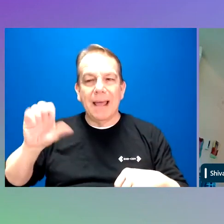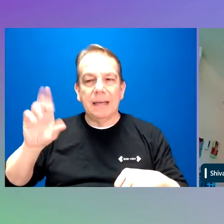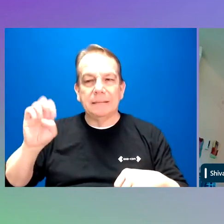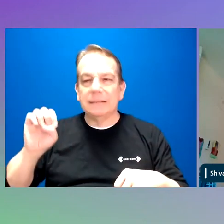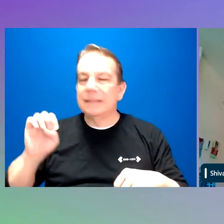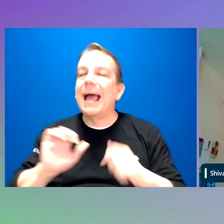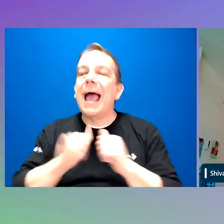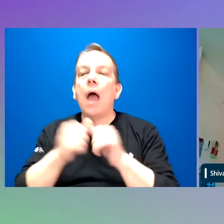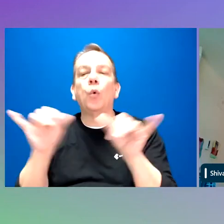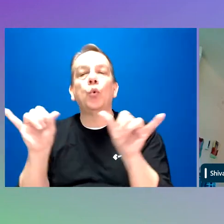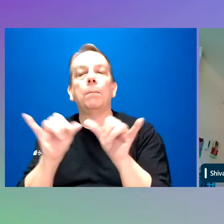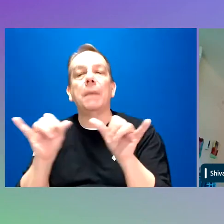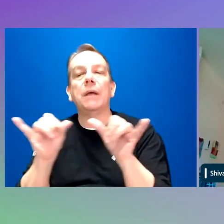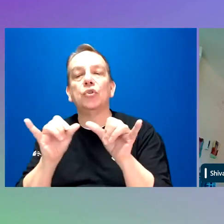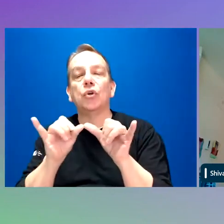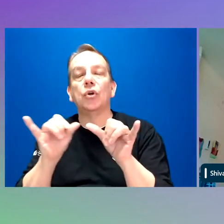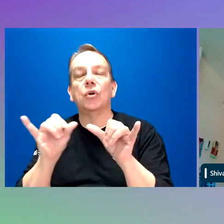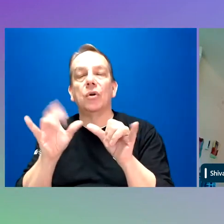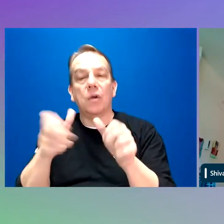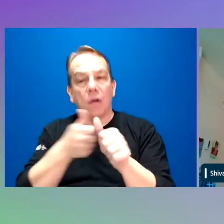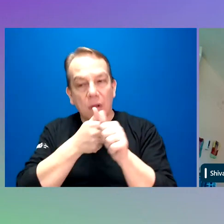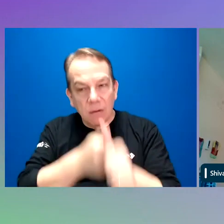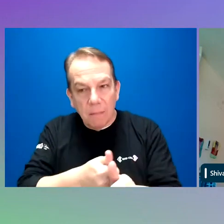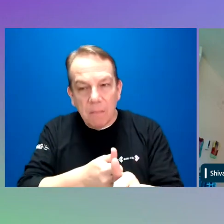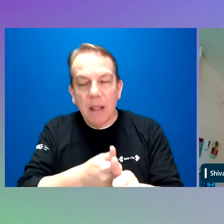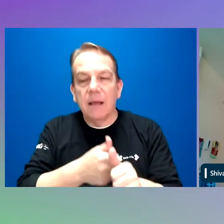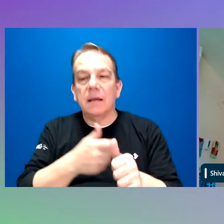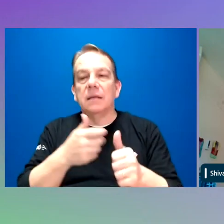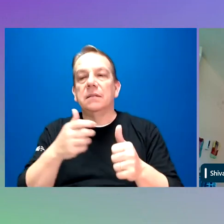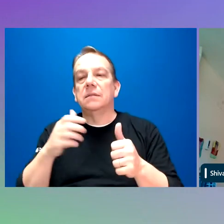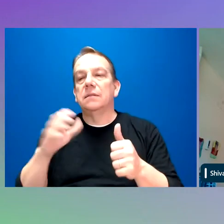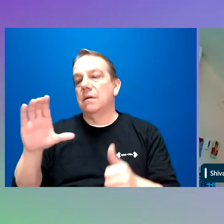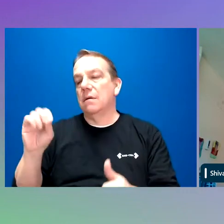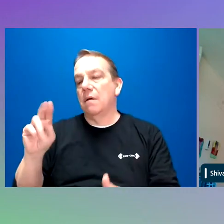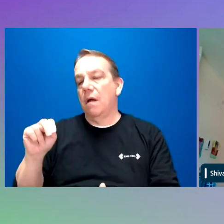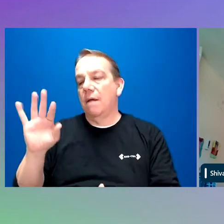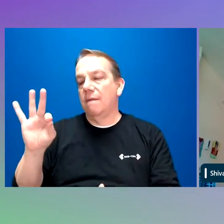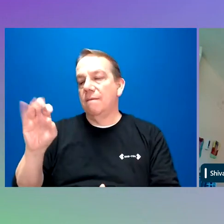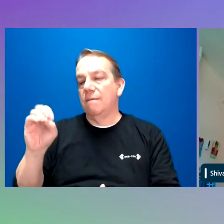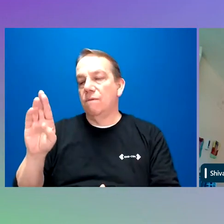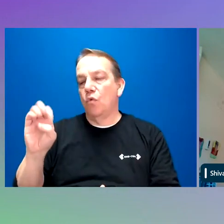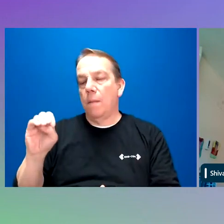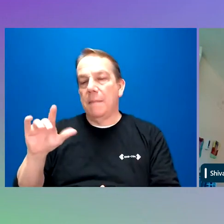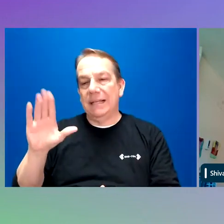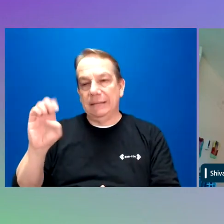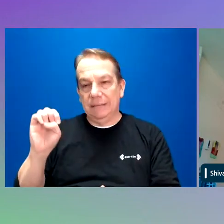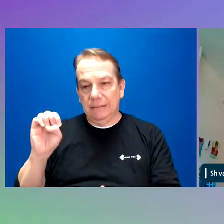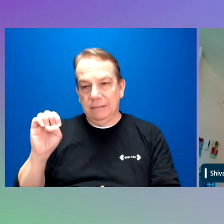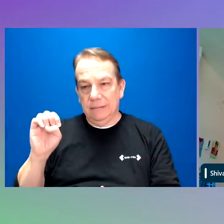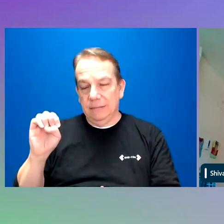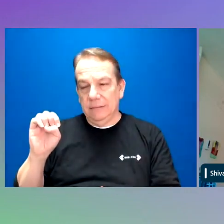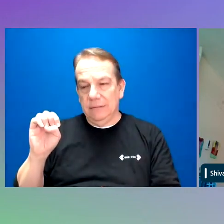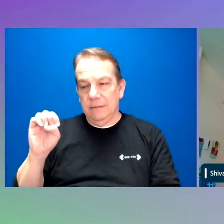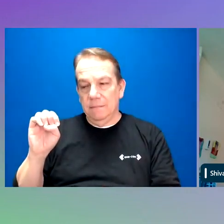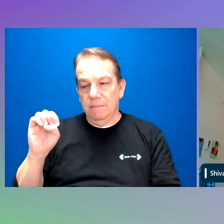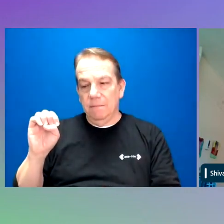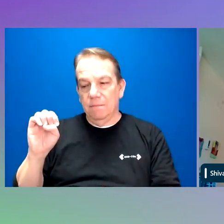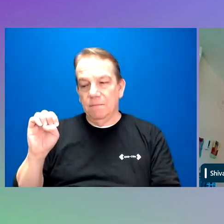Yes. Ah so the conformance is